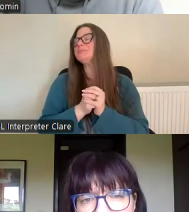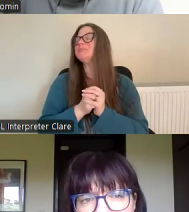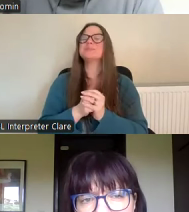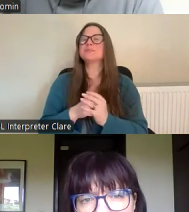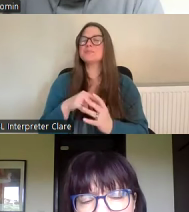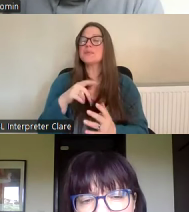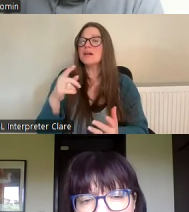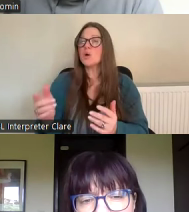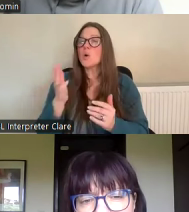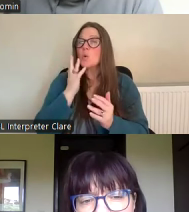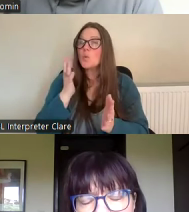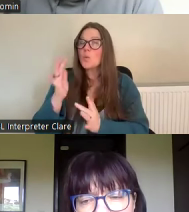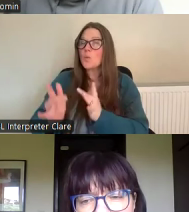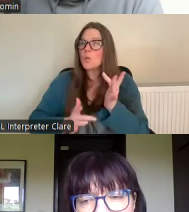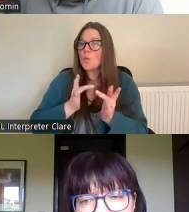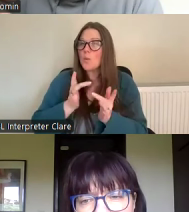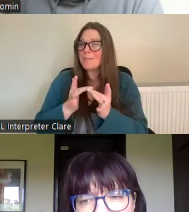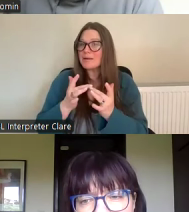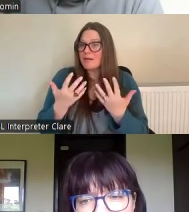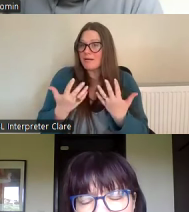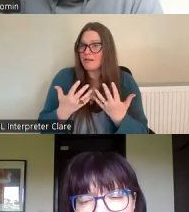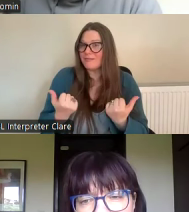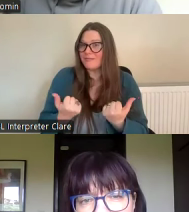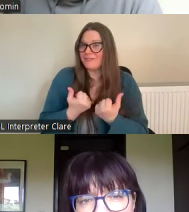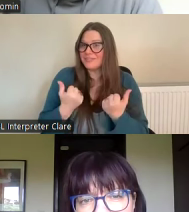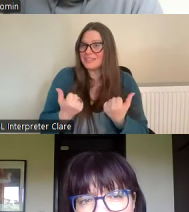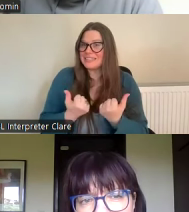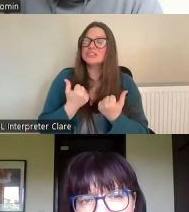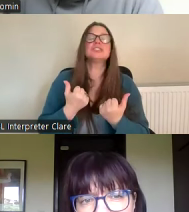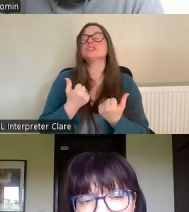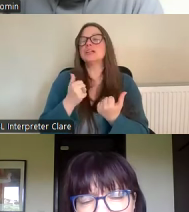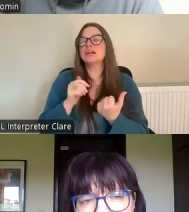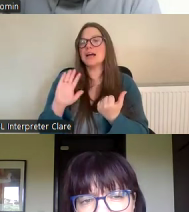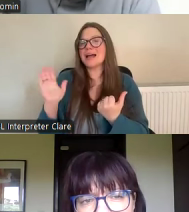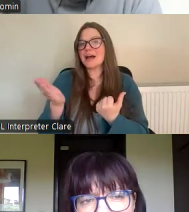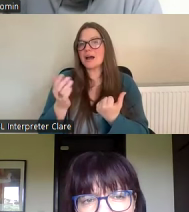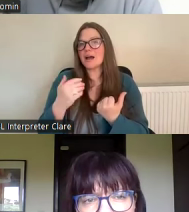After this webinar as well, everyone will be getting a survey come through,